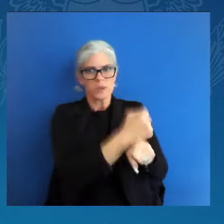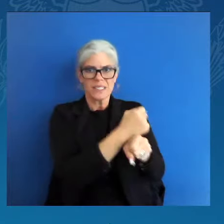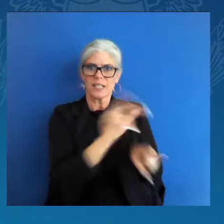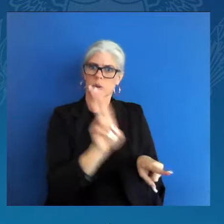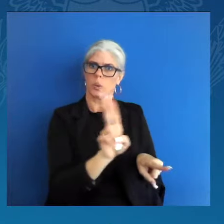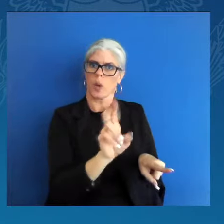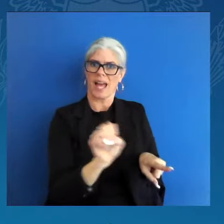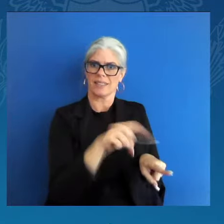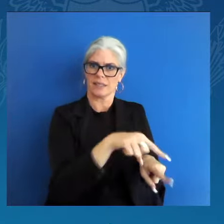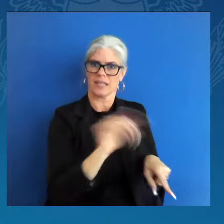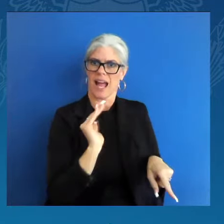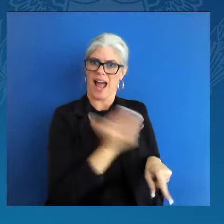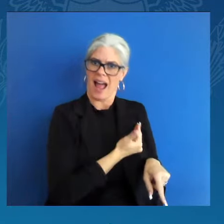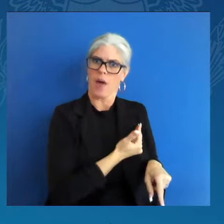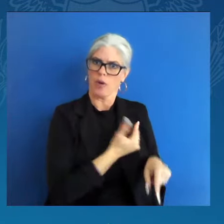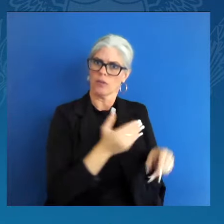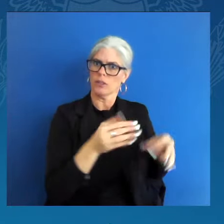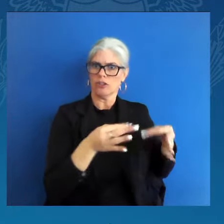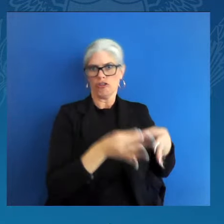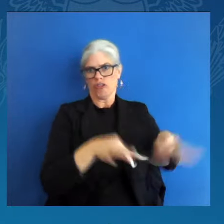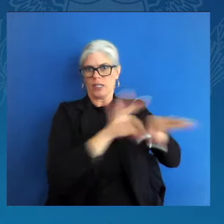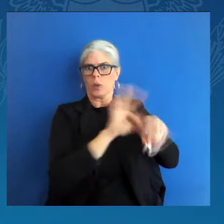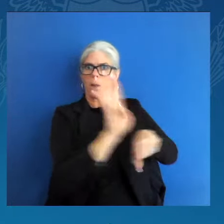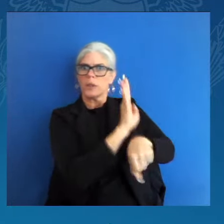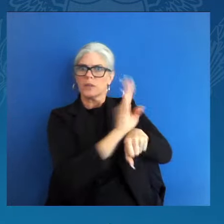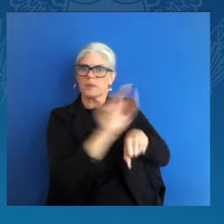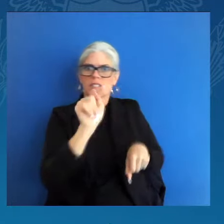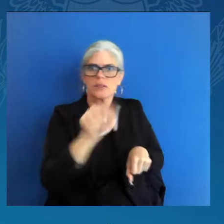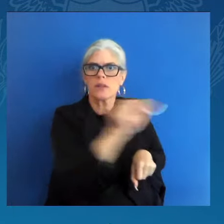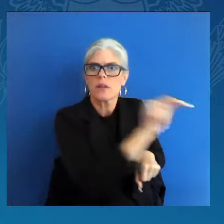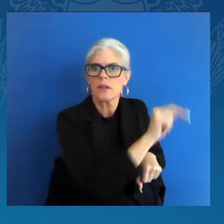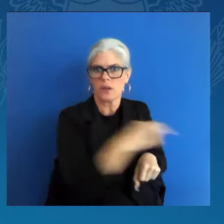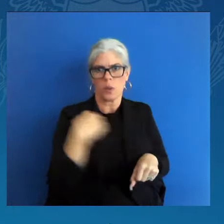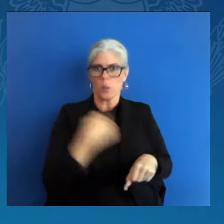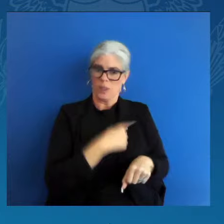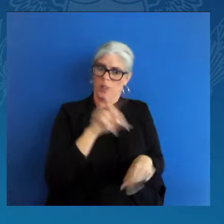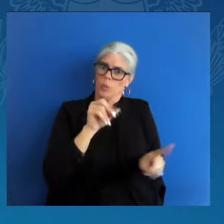Operations Squadron provide uninterrupted GPS capabilities